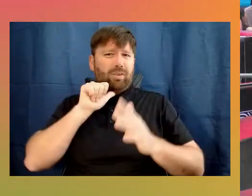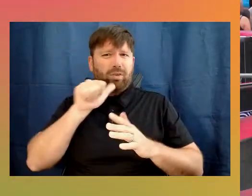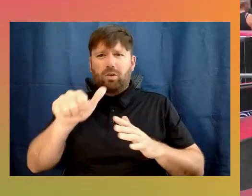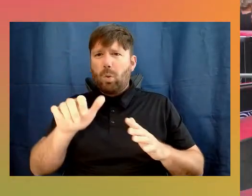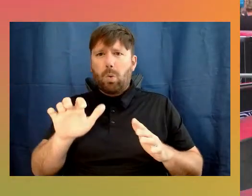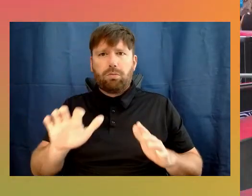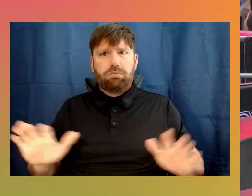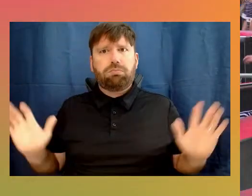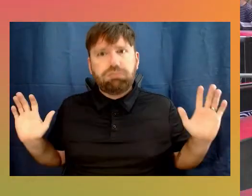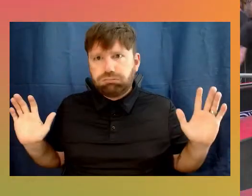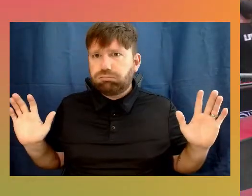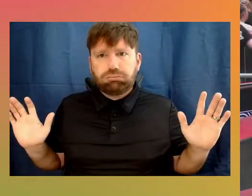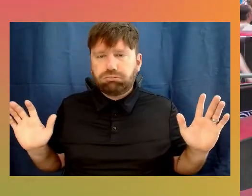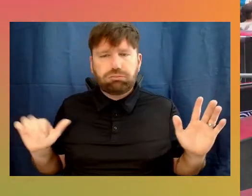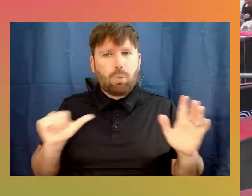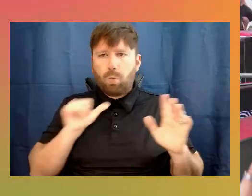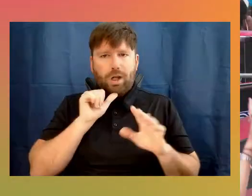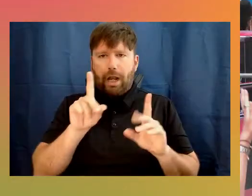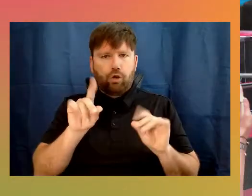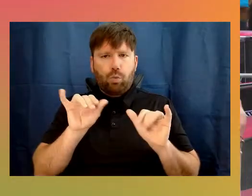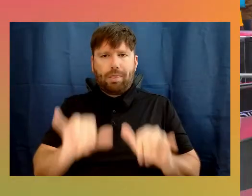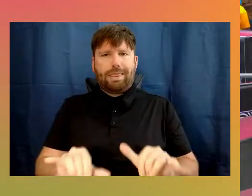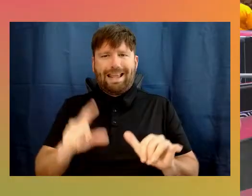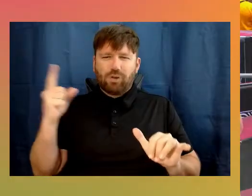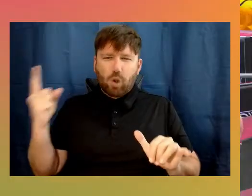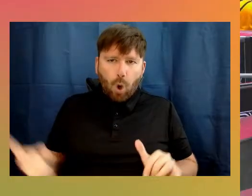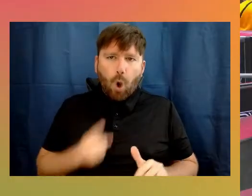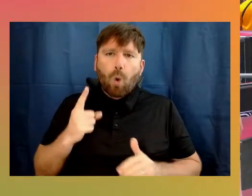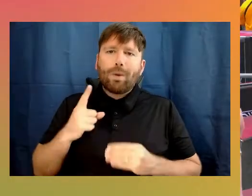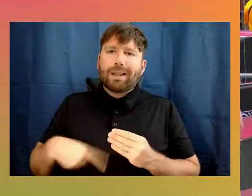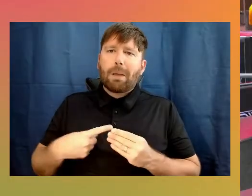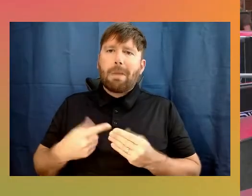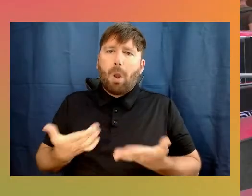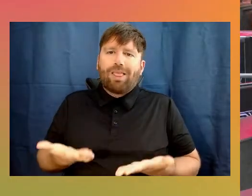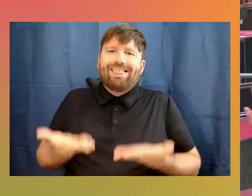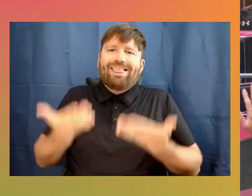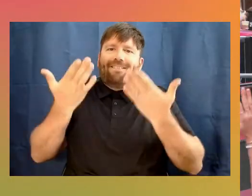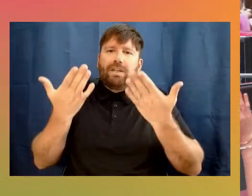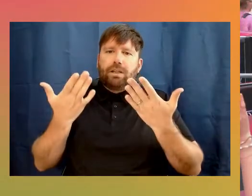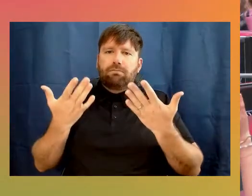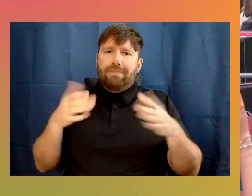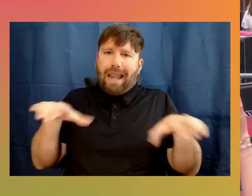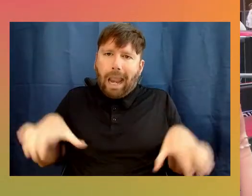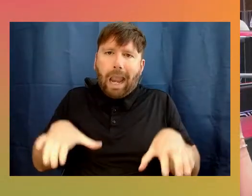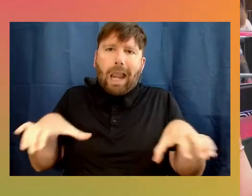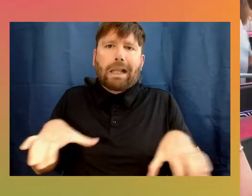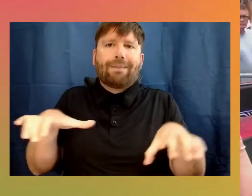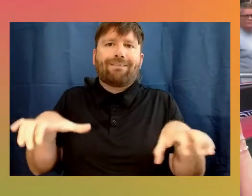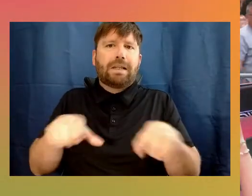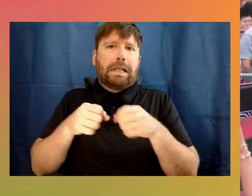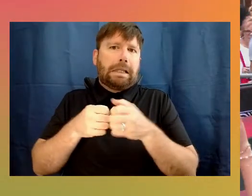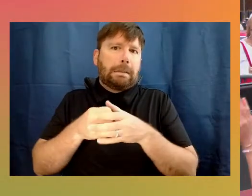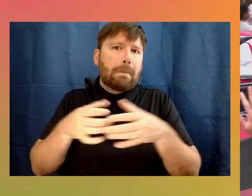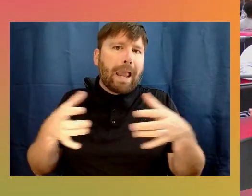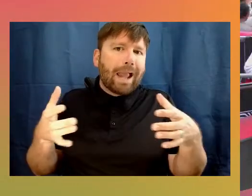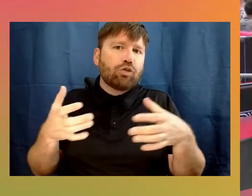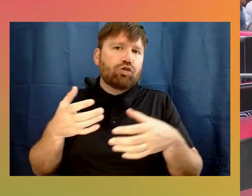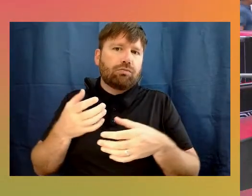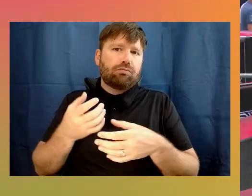LOWER THE BACK KNEE. AGAIN, INSTEAD OF COLLAPSING DOWN, YOGA WILL NEVER ASK YOU TO